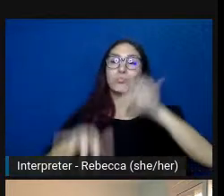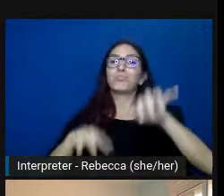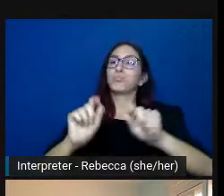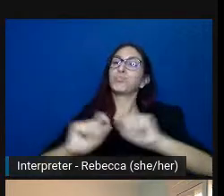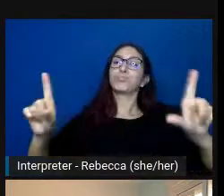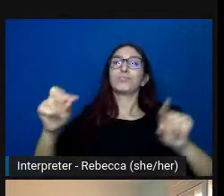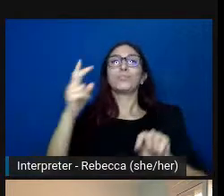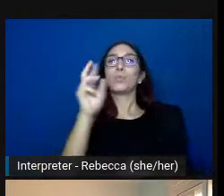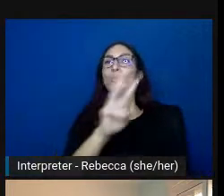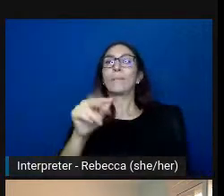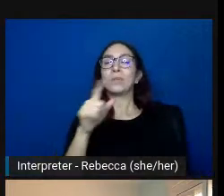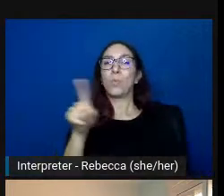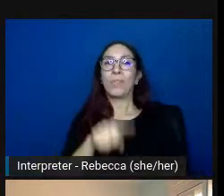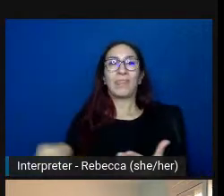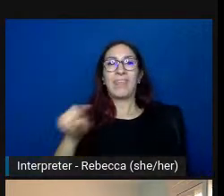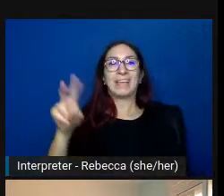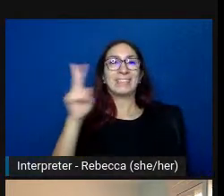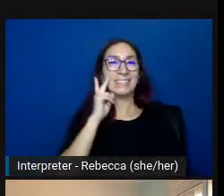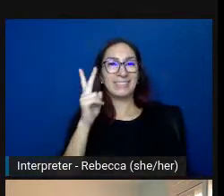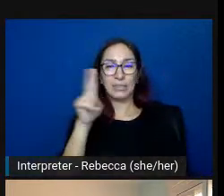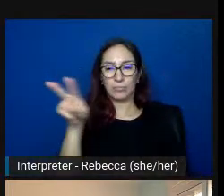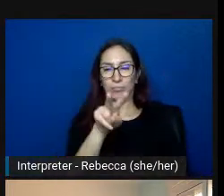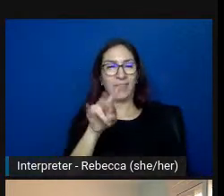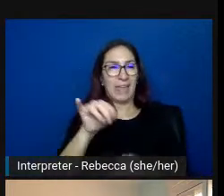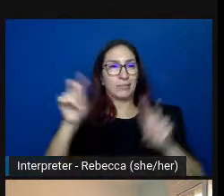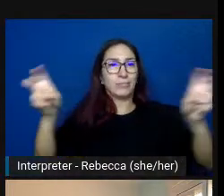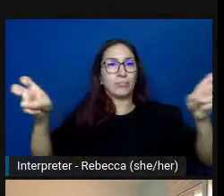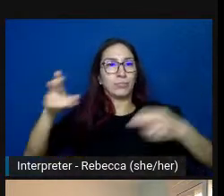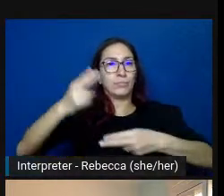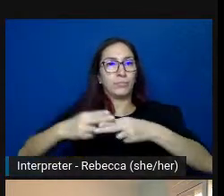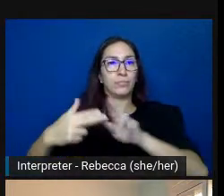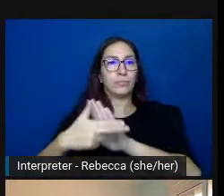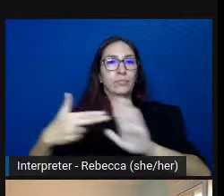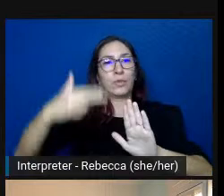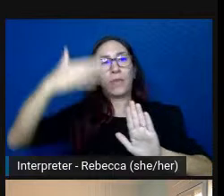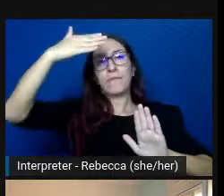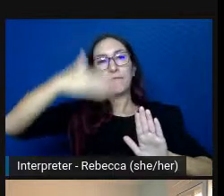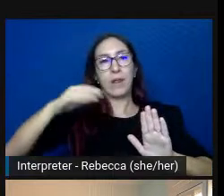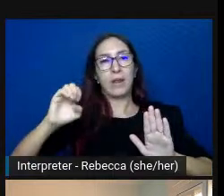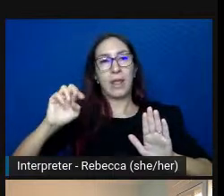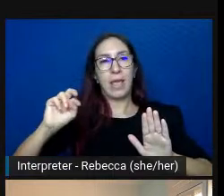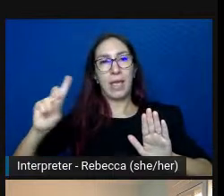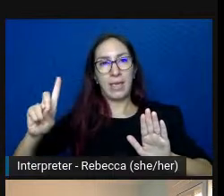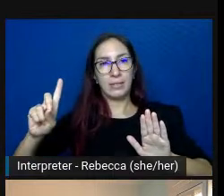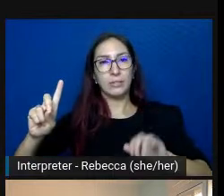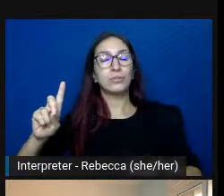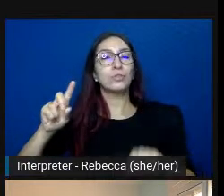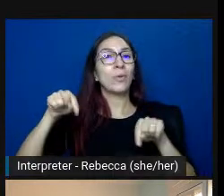independent from what visitors of the site see that is the Joomla front.